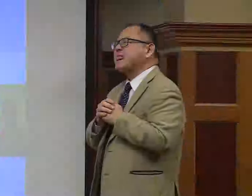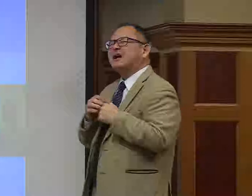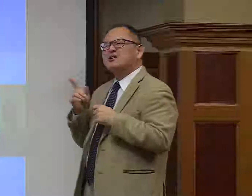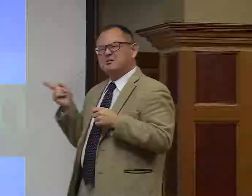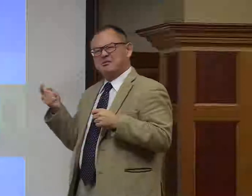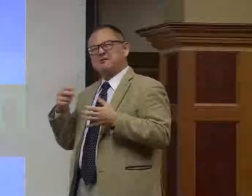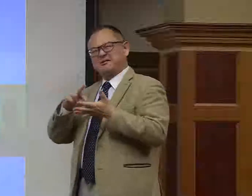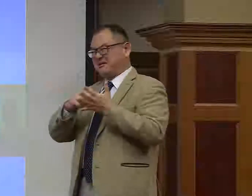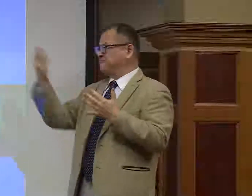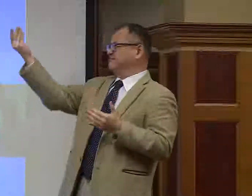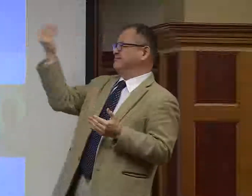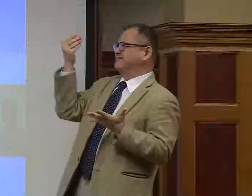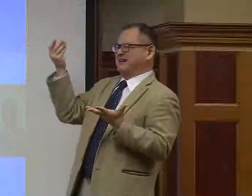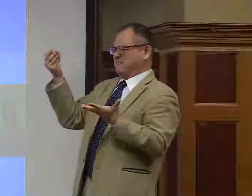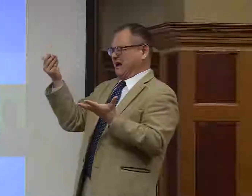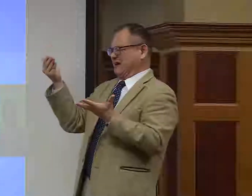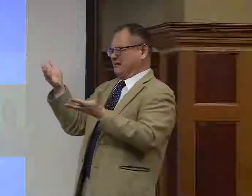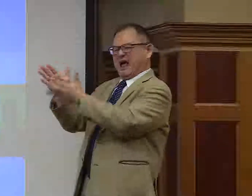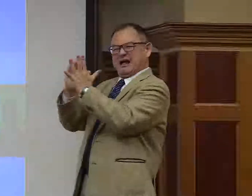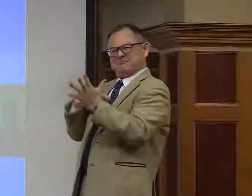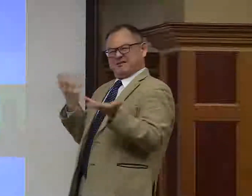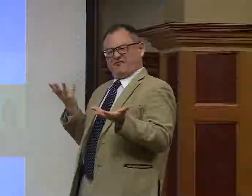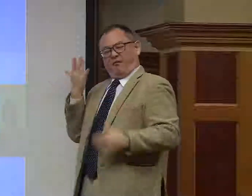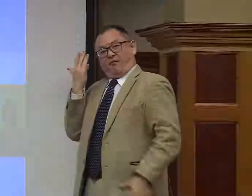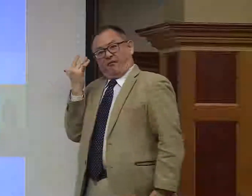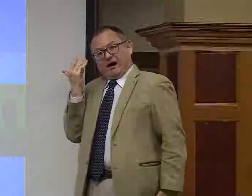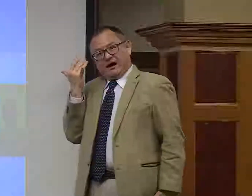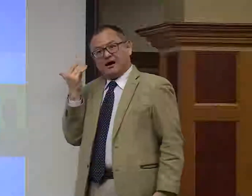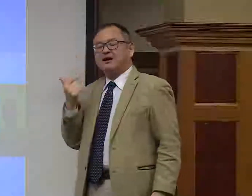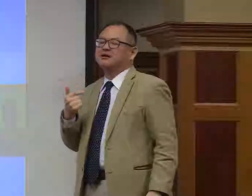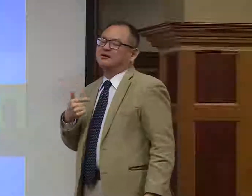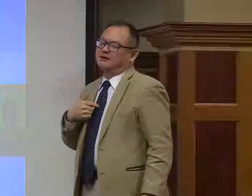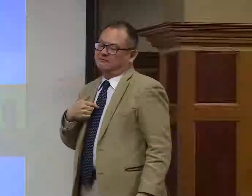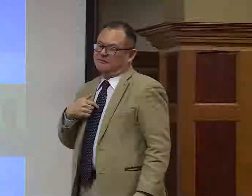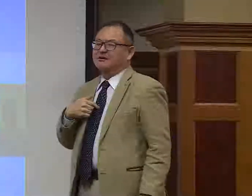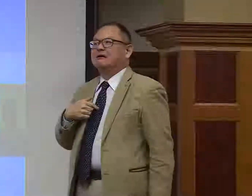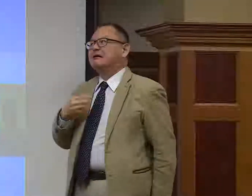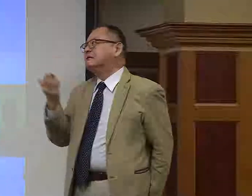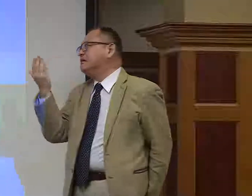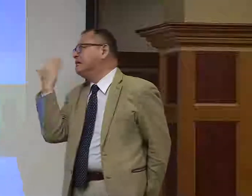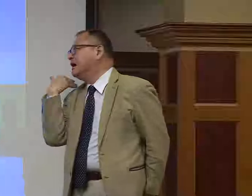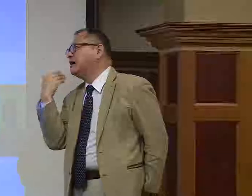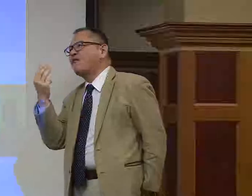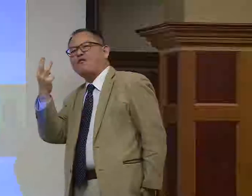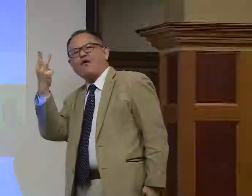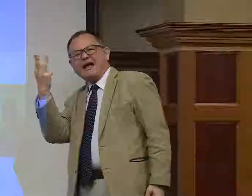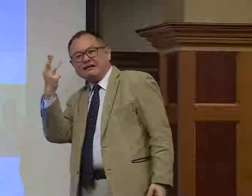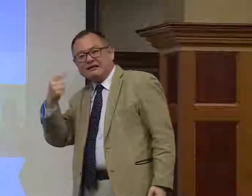This recent Wednesday, I presented over at NTID-- some of you may have attended my presentation--